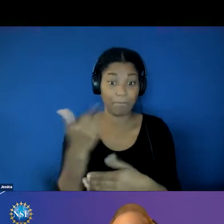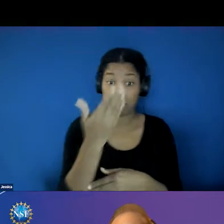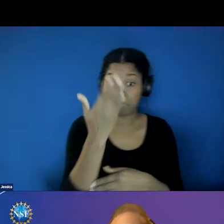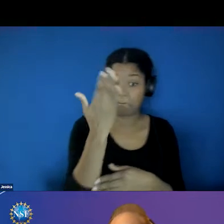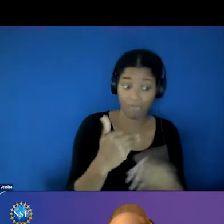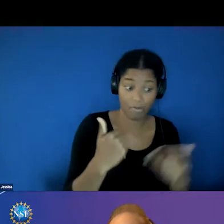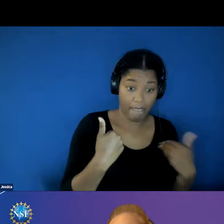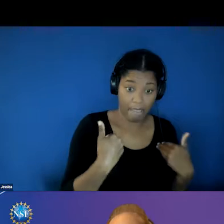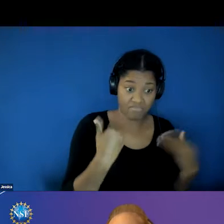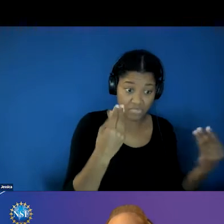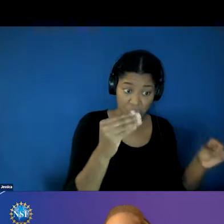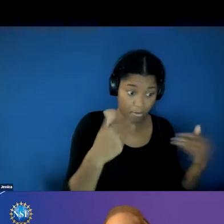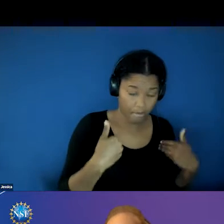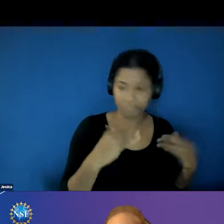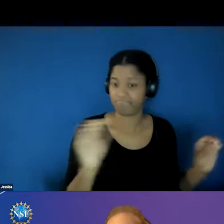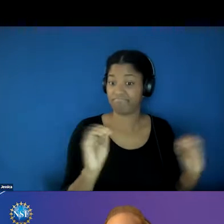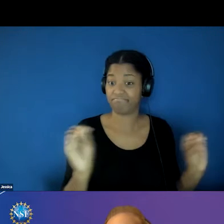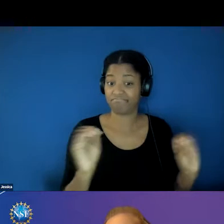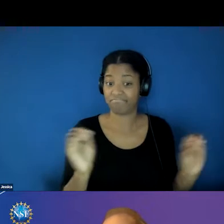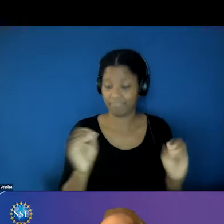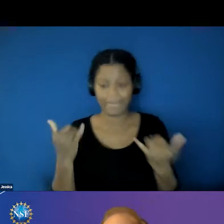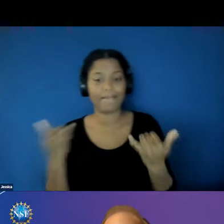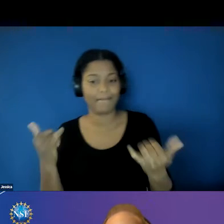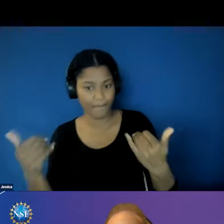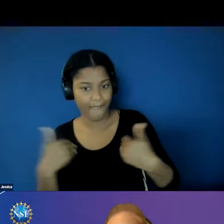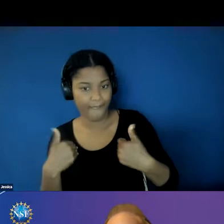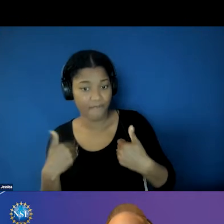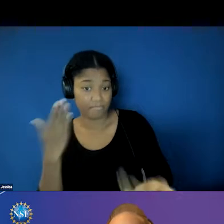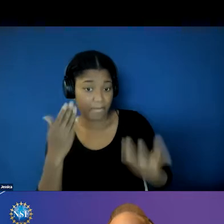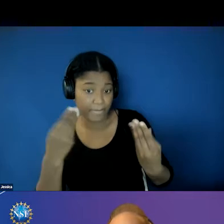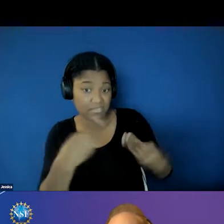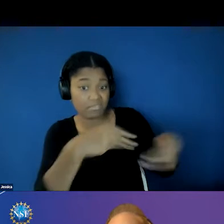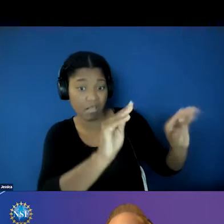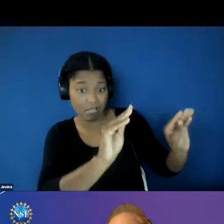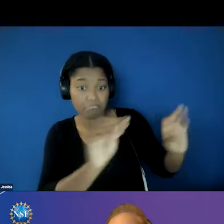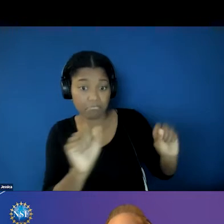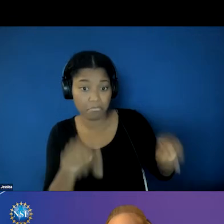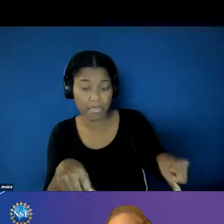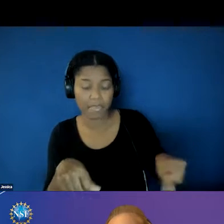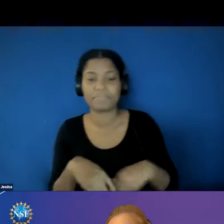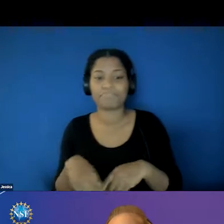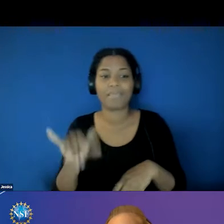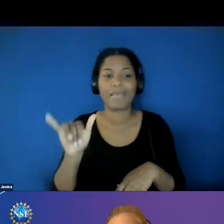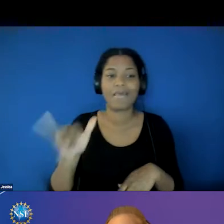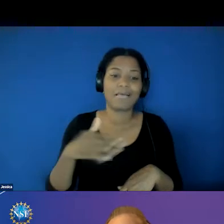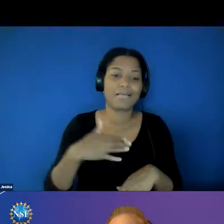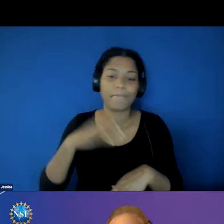and perhaps you can commercialize that instrument, maybe, maybe not. So, that's my cartoon sketch of what development is about.